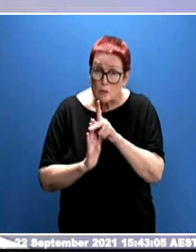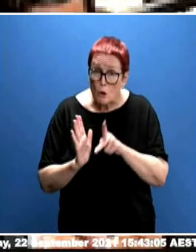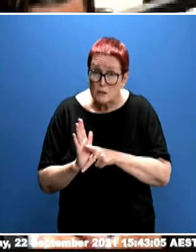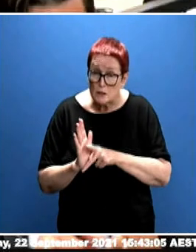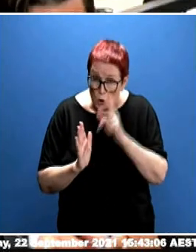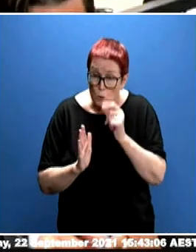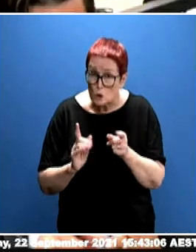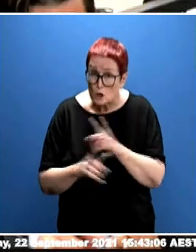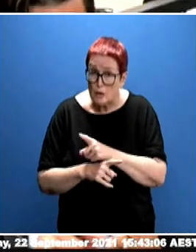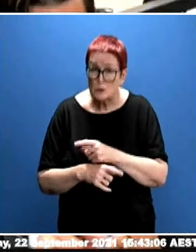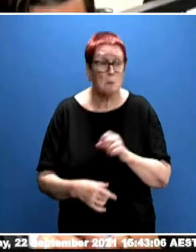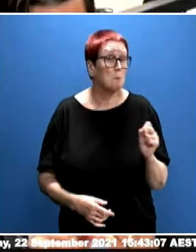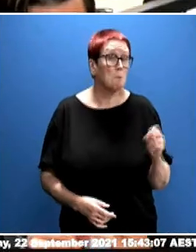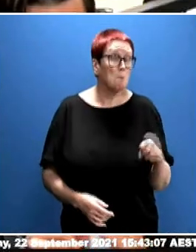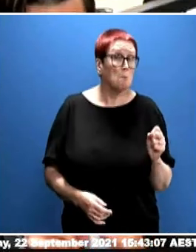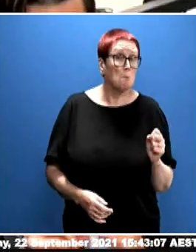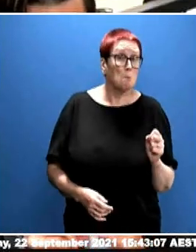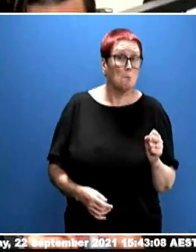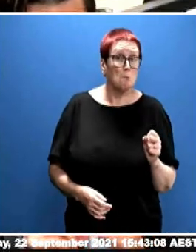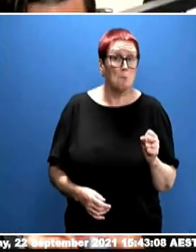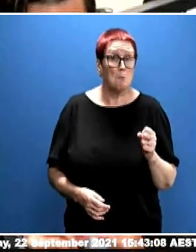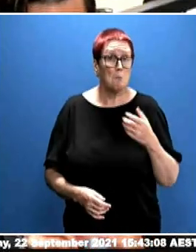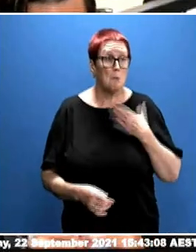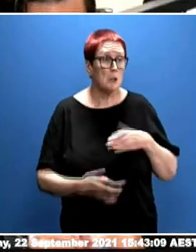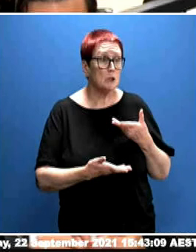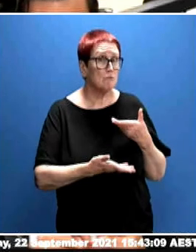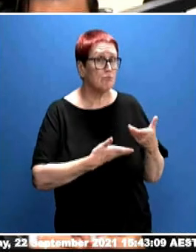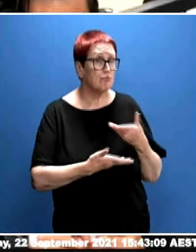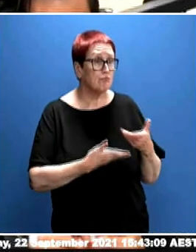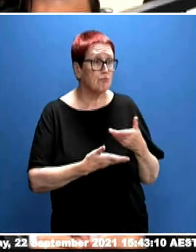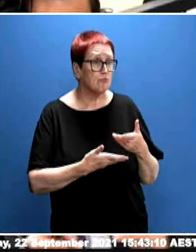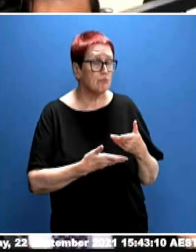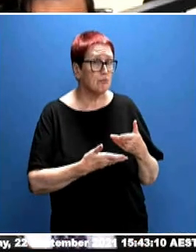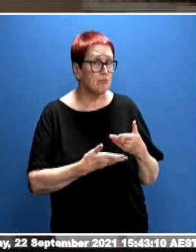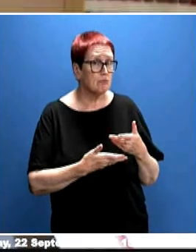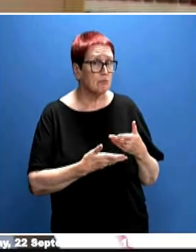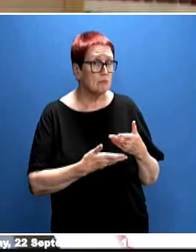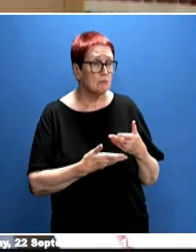Yes, I just need to consult whether it's also in legislation, but as --- it's currently a policy.